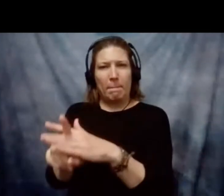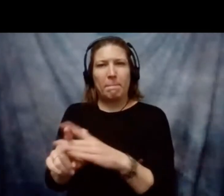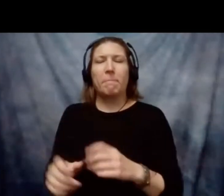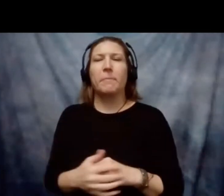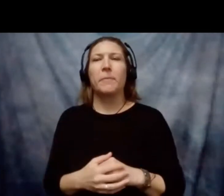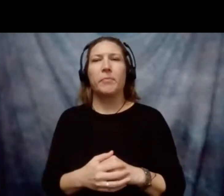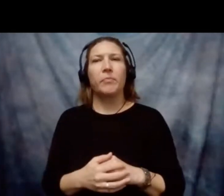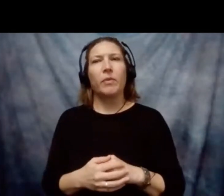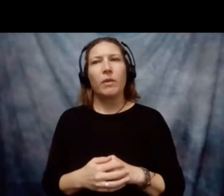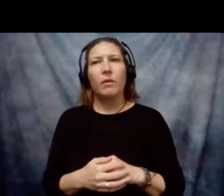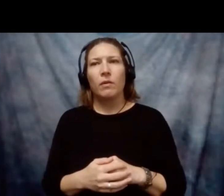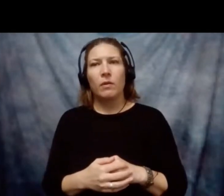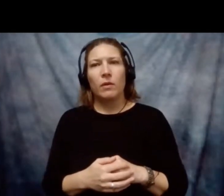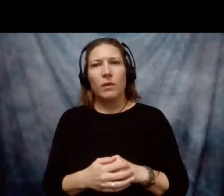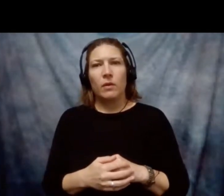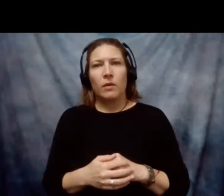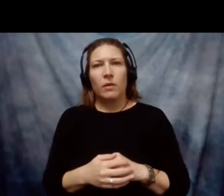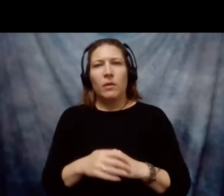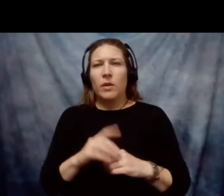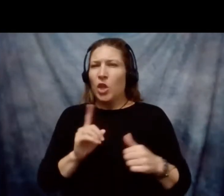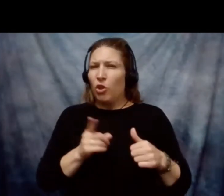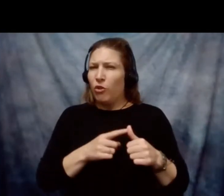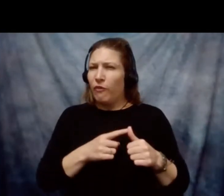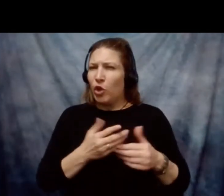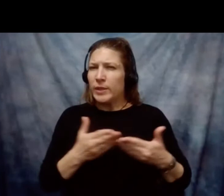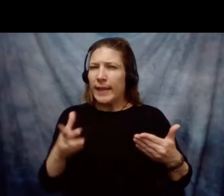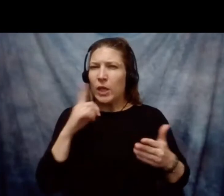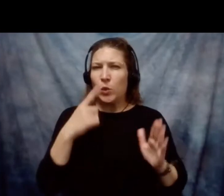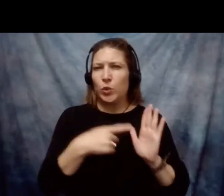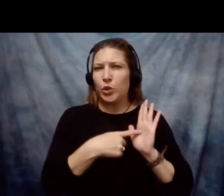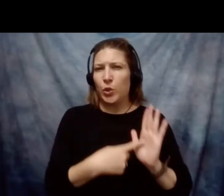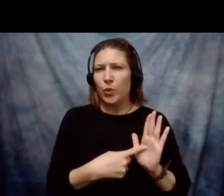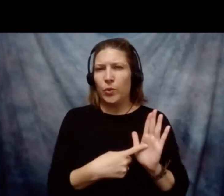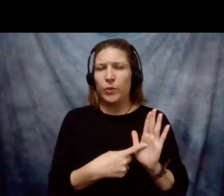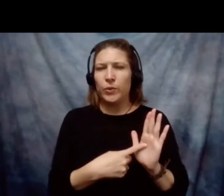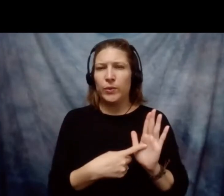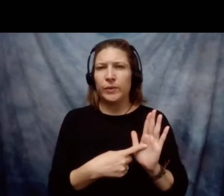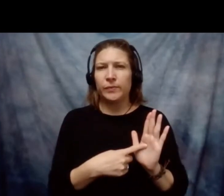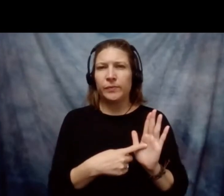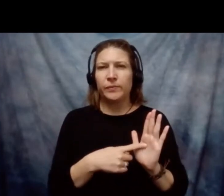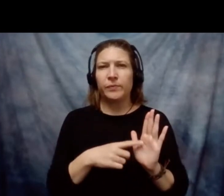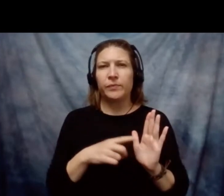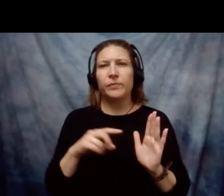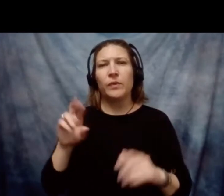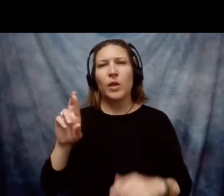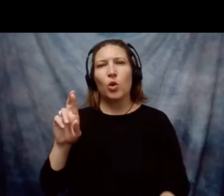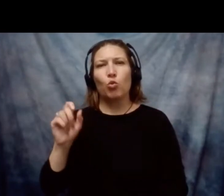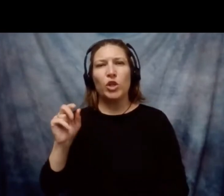showing um on screen um regine lambrecht was asking about whether or not support for french